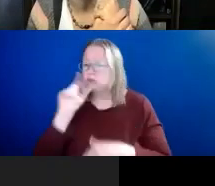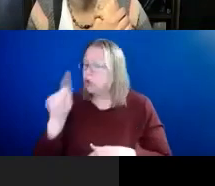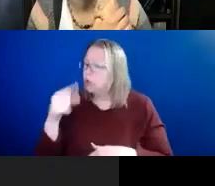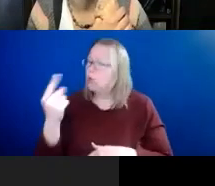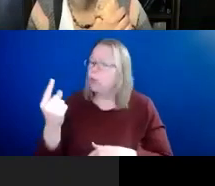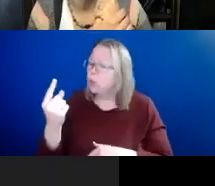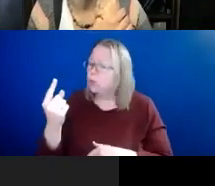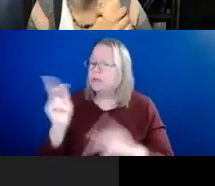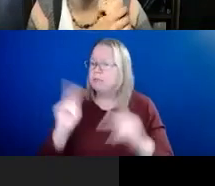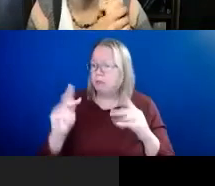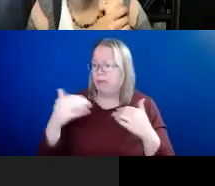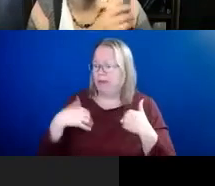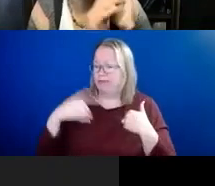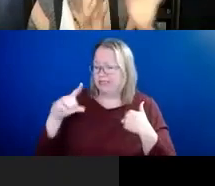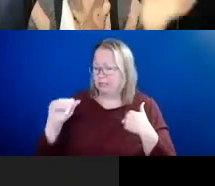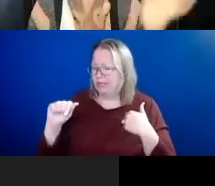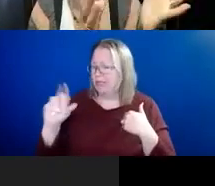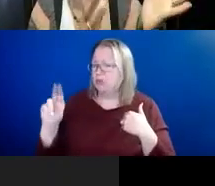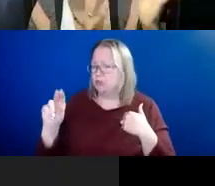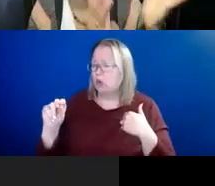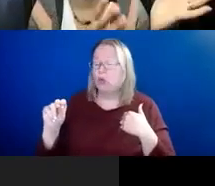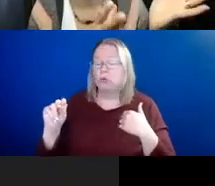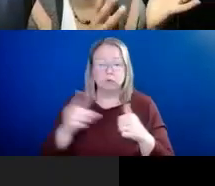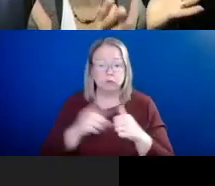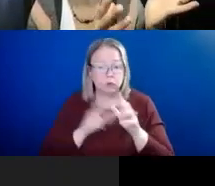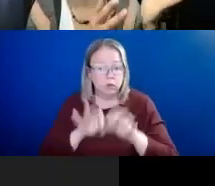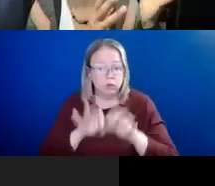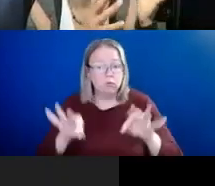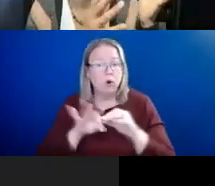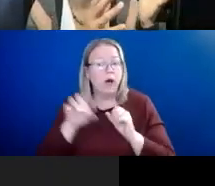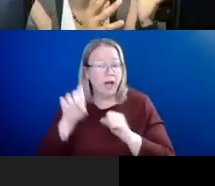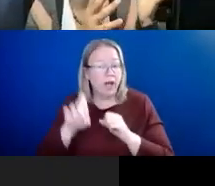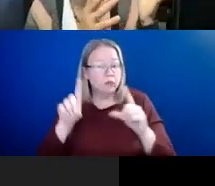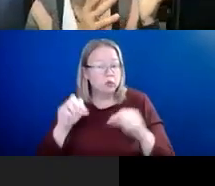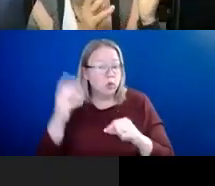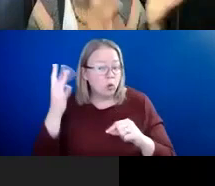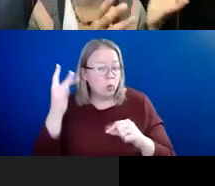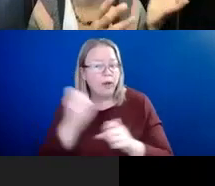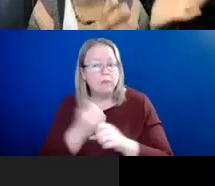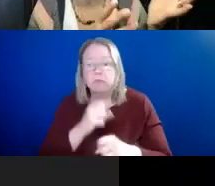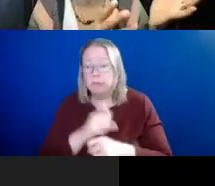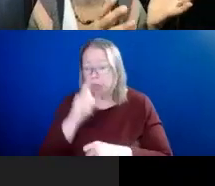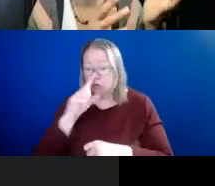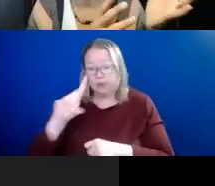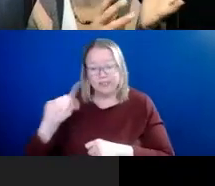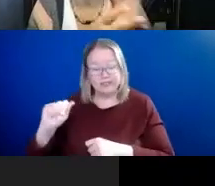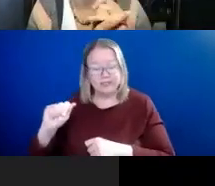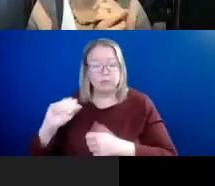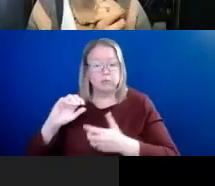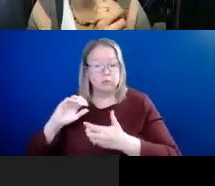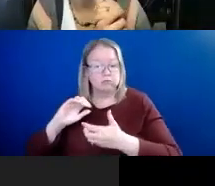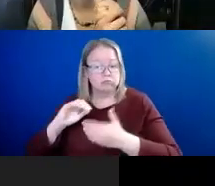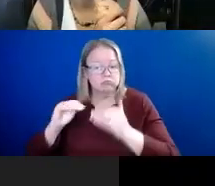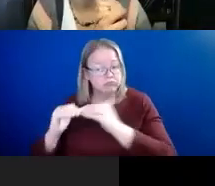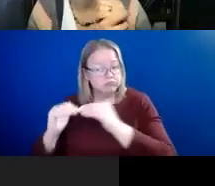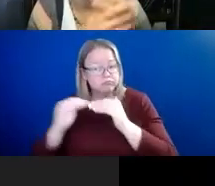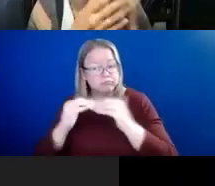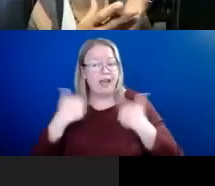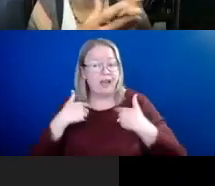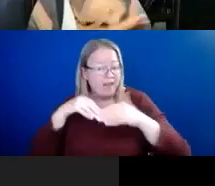people with disabilities either. First and 13:18:56 foremost, we need to do this to make sure our disabled colleagues have full access 13:19:00 to our presentations.